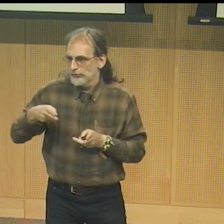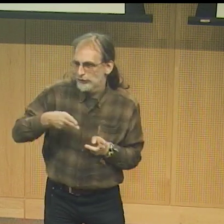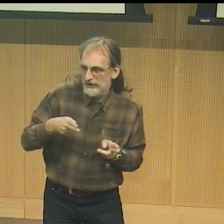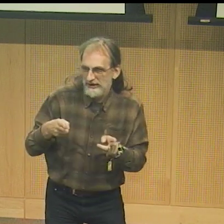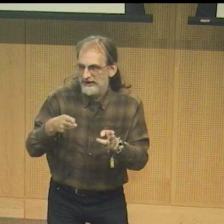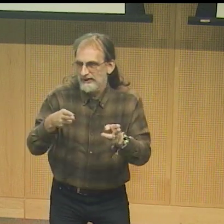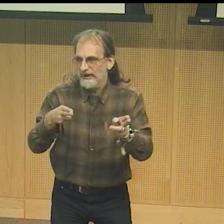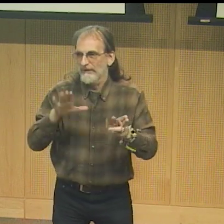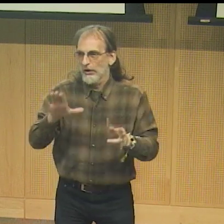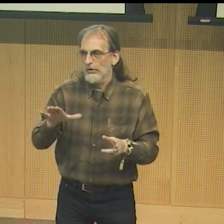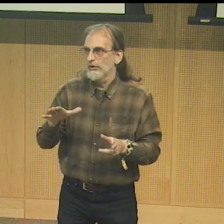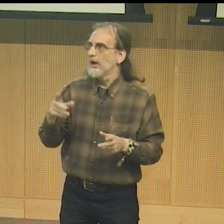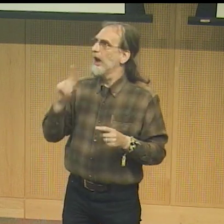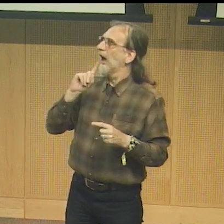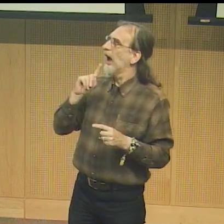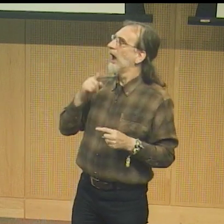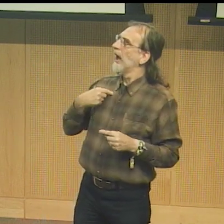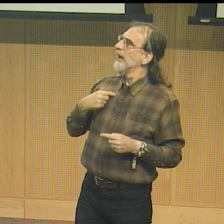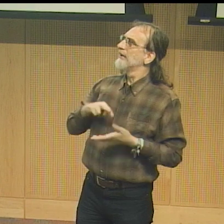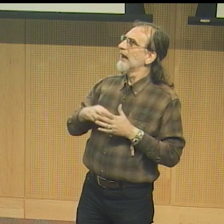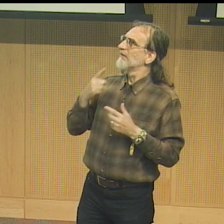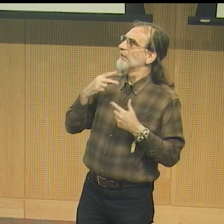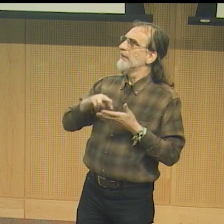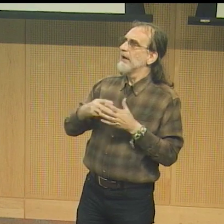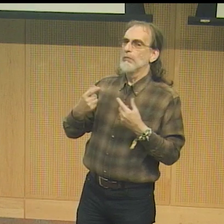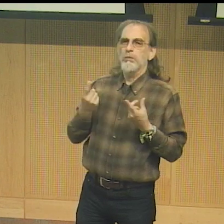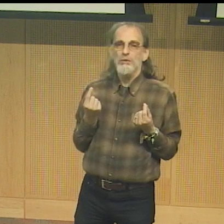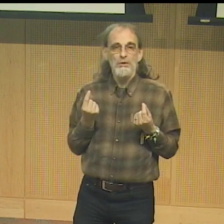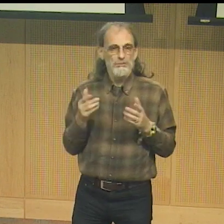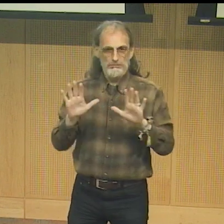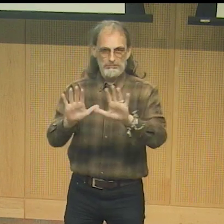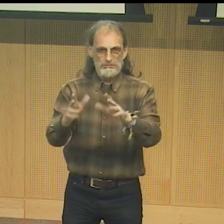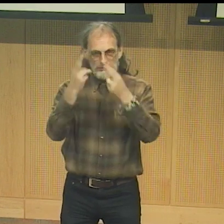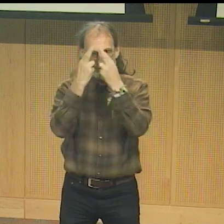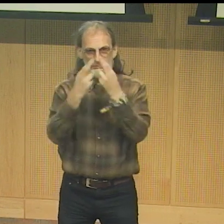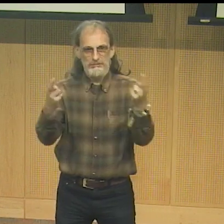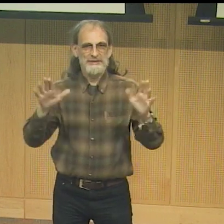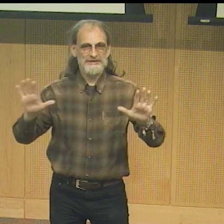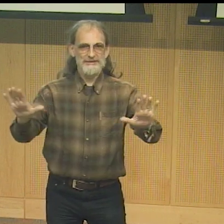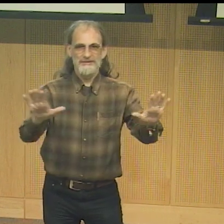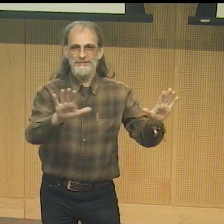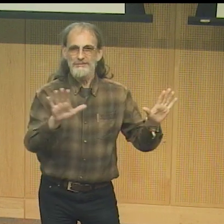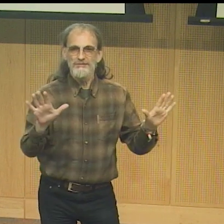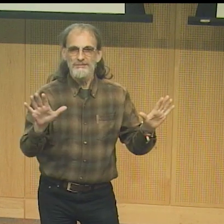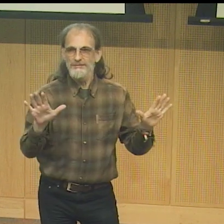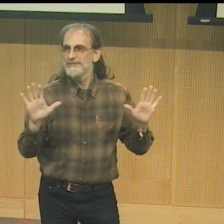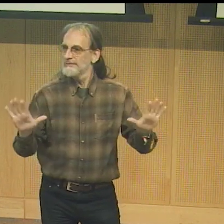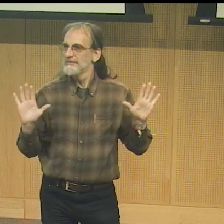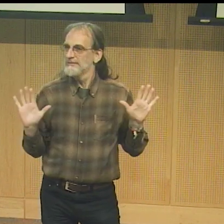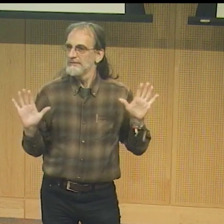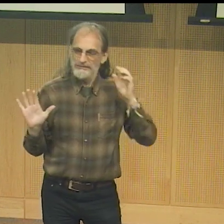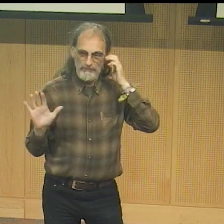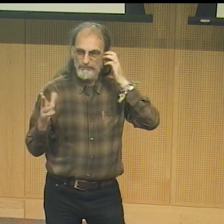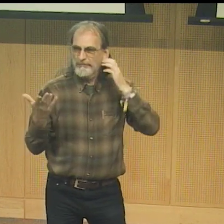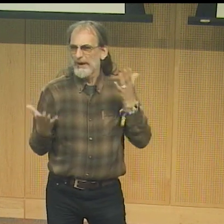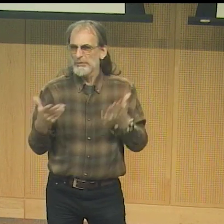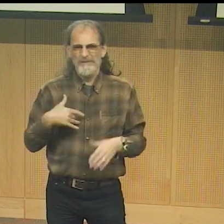some people come from a school for the Deaf. So, we all have our individual paths in life. And for that I respect everyone.